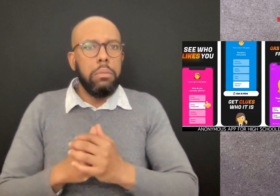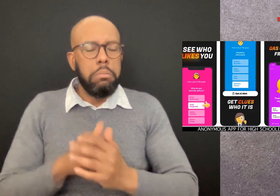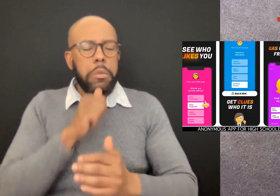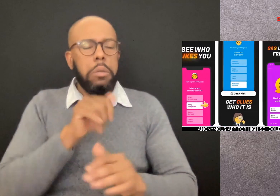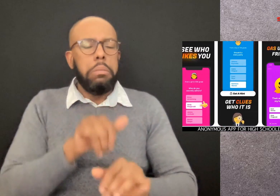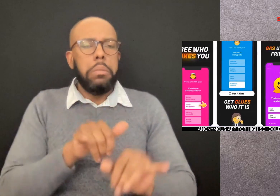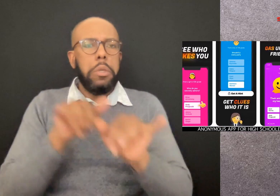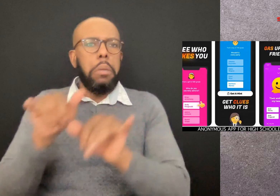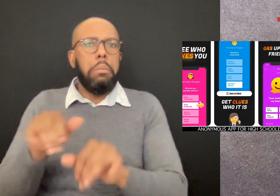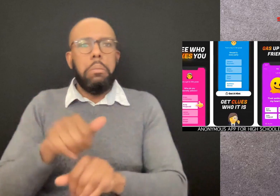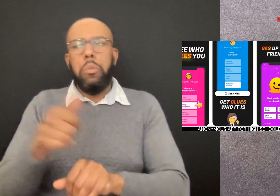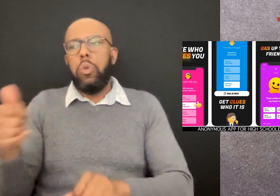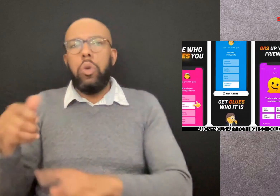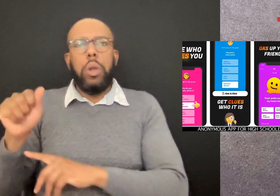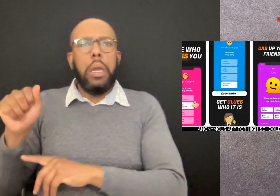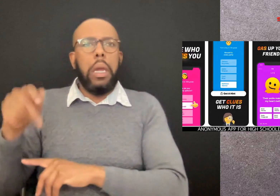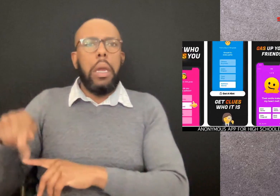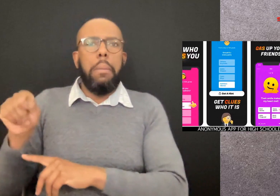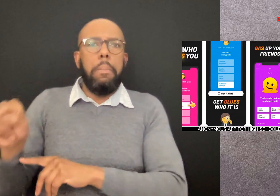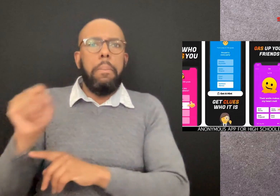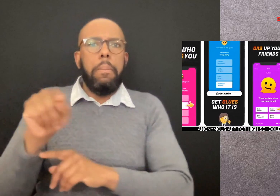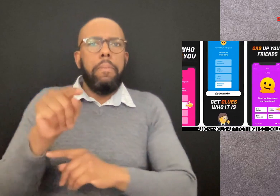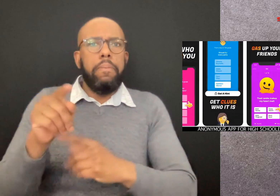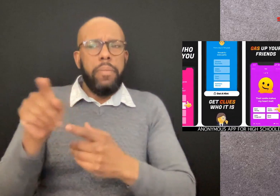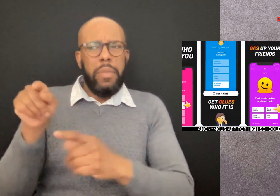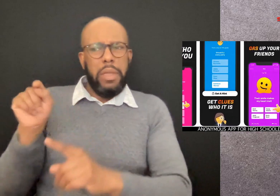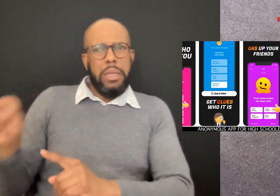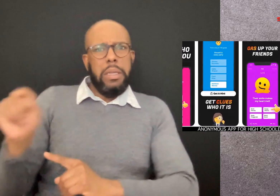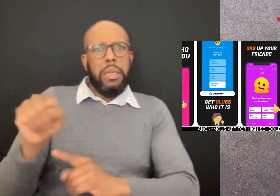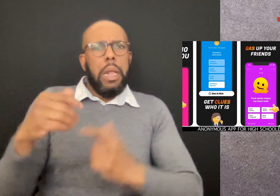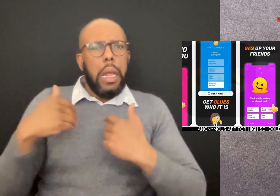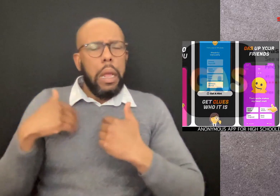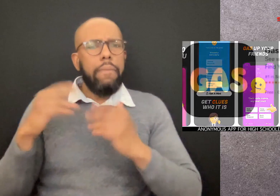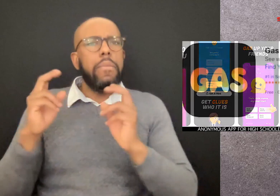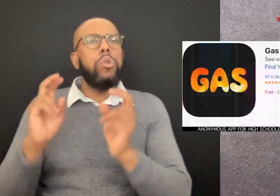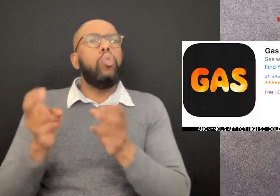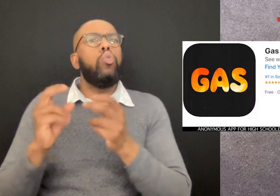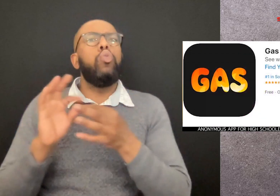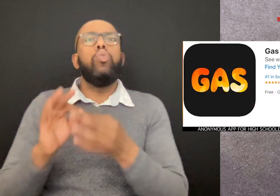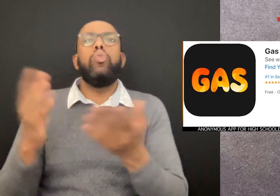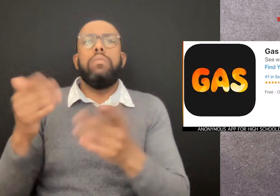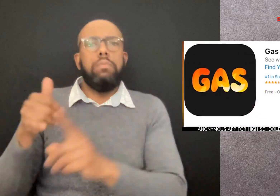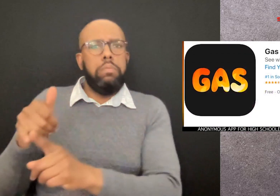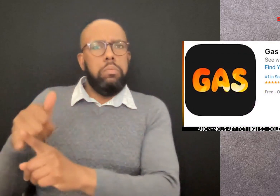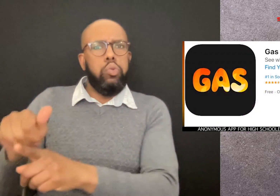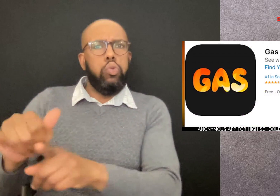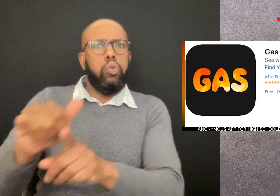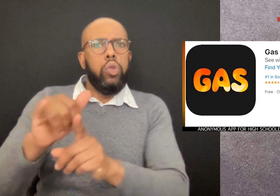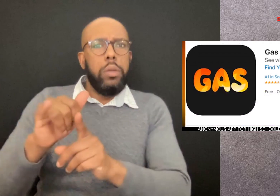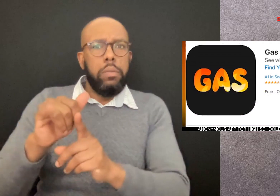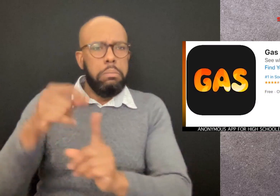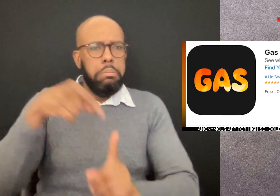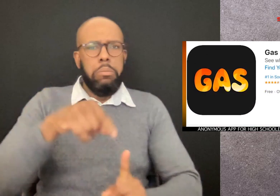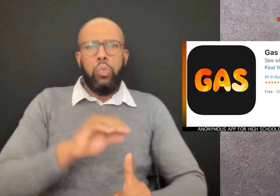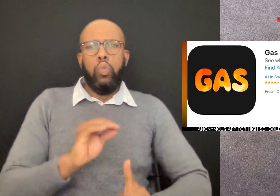Unlike similar apps that had issues with bullying the polls are pre-made and there is no direct messaging.